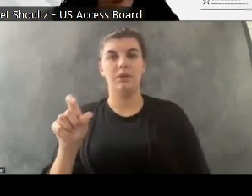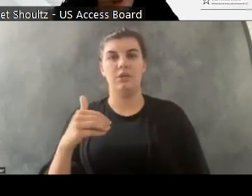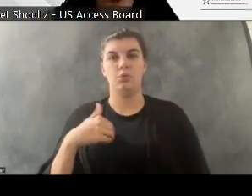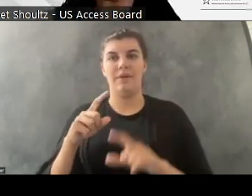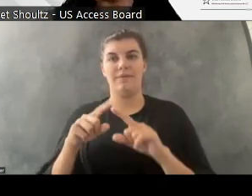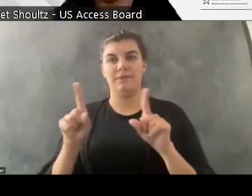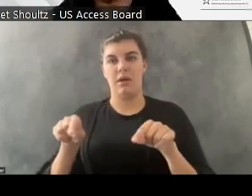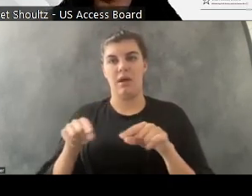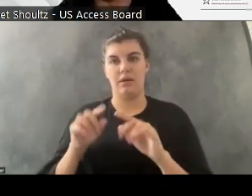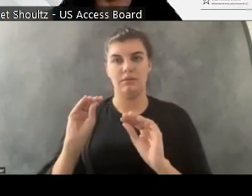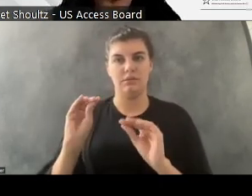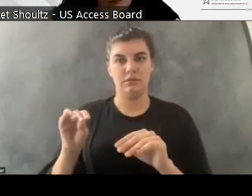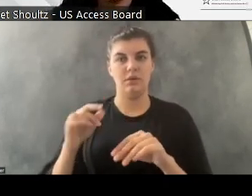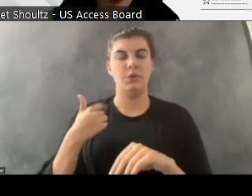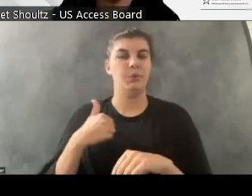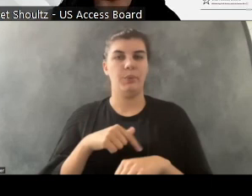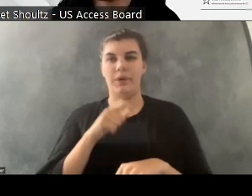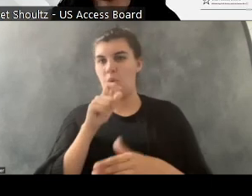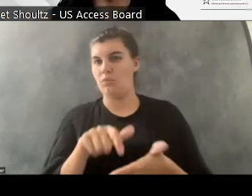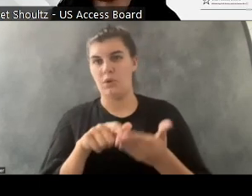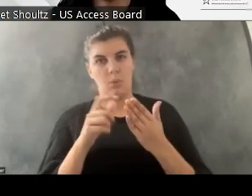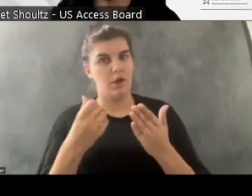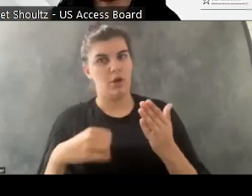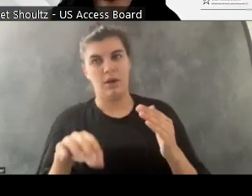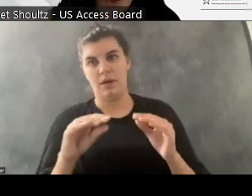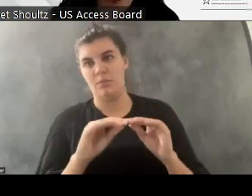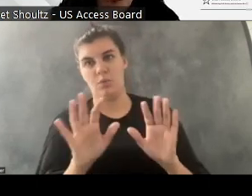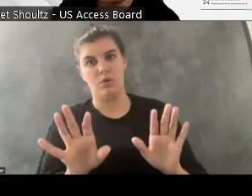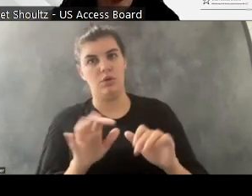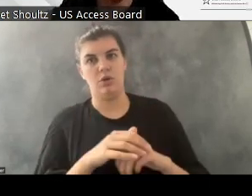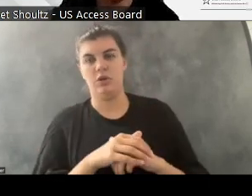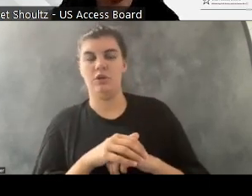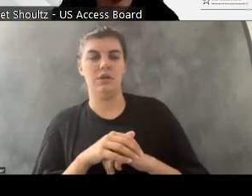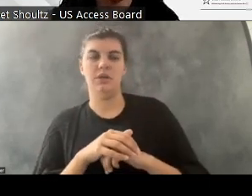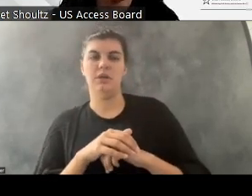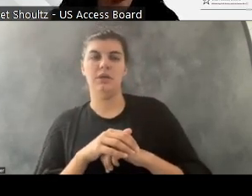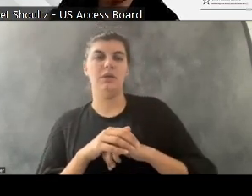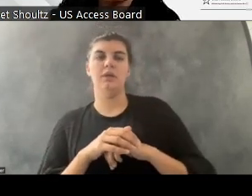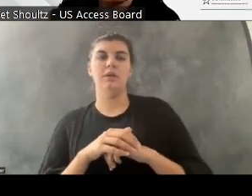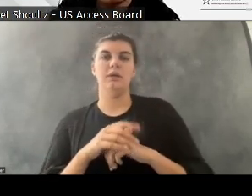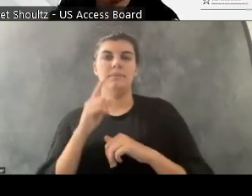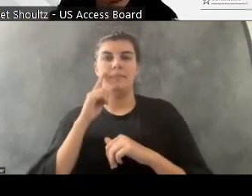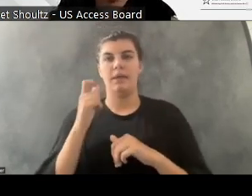have signs. We no longer require signage at accessible passenger loading zones. Because